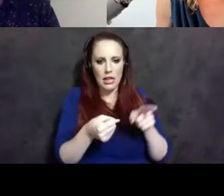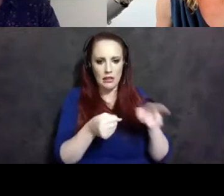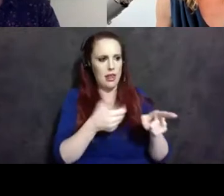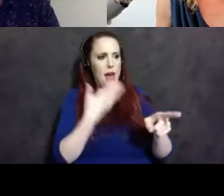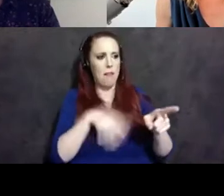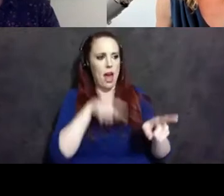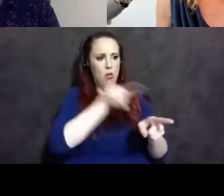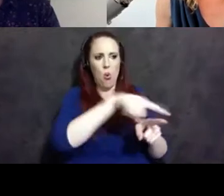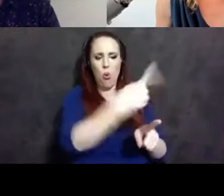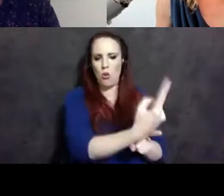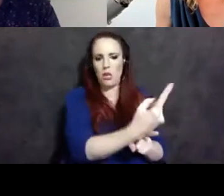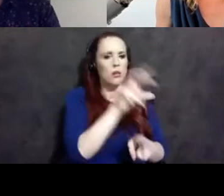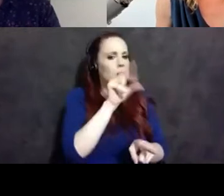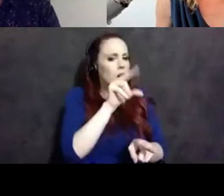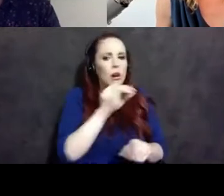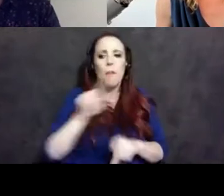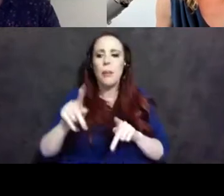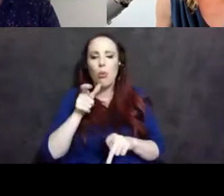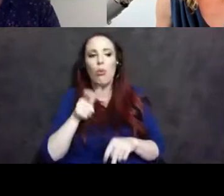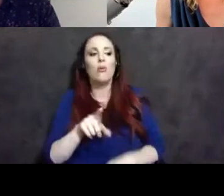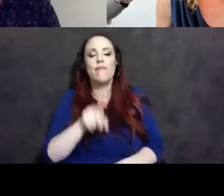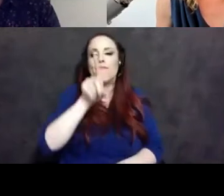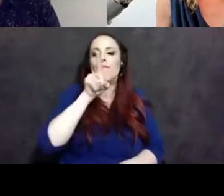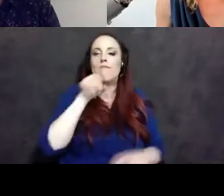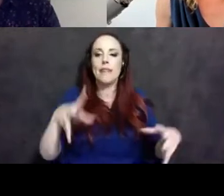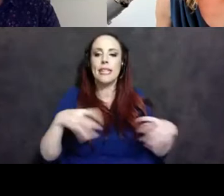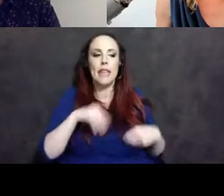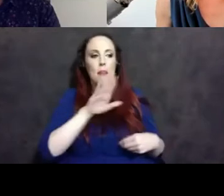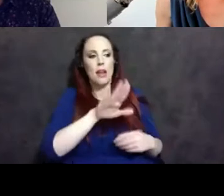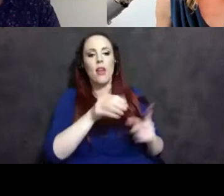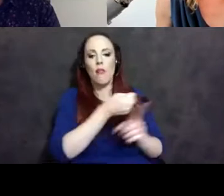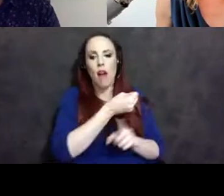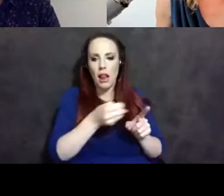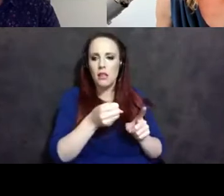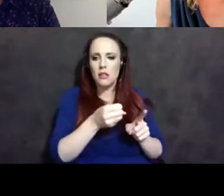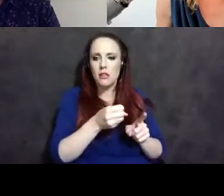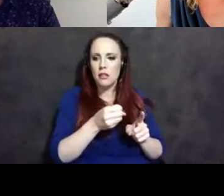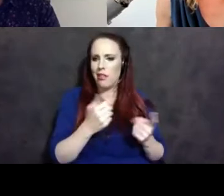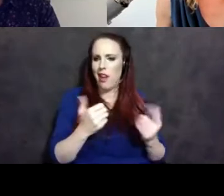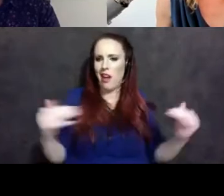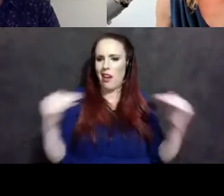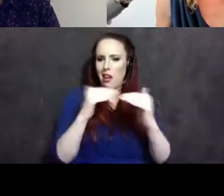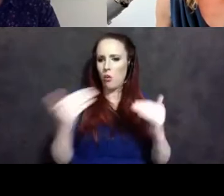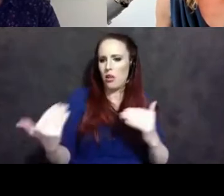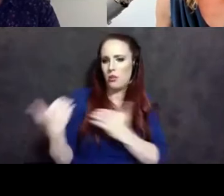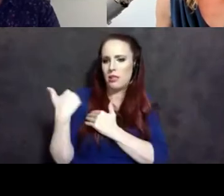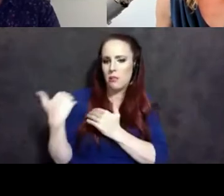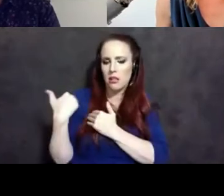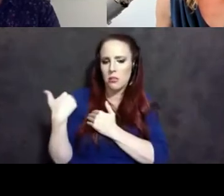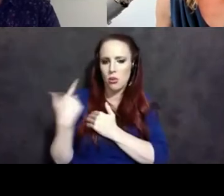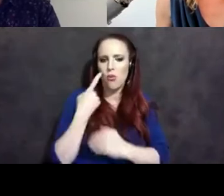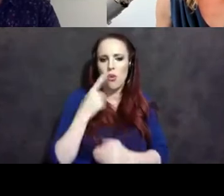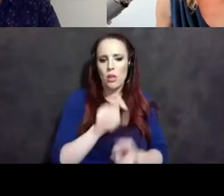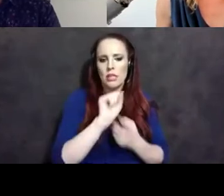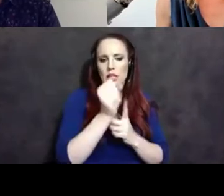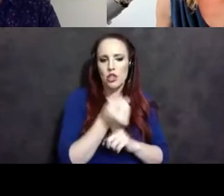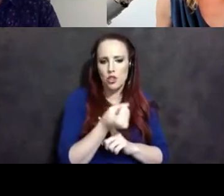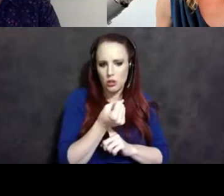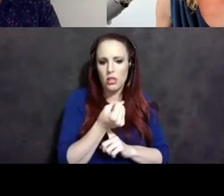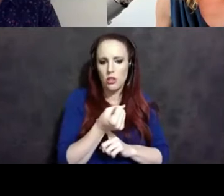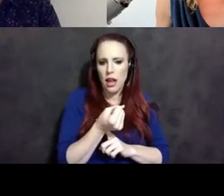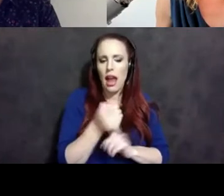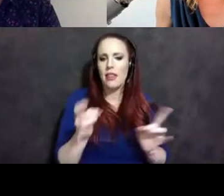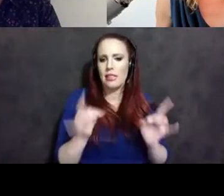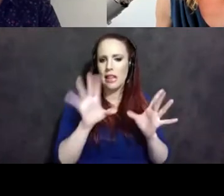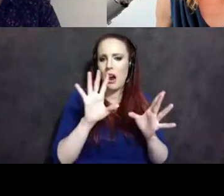They are also equally responsible for, like, the situation and the conditions that underprivileged